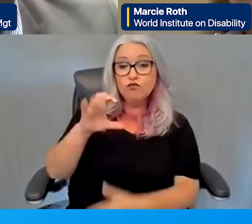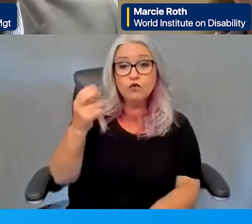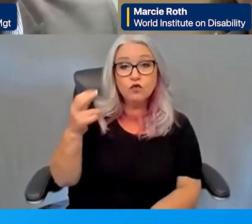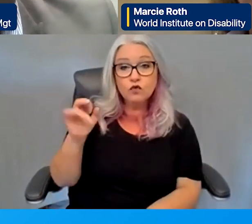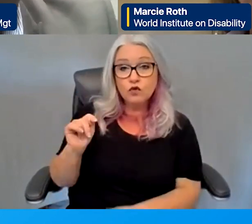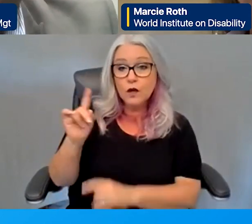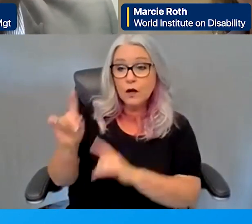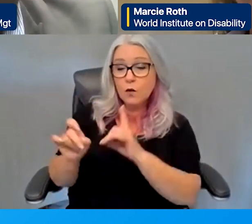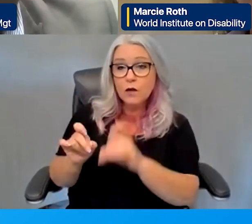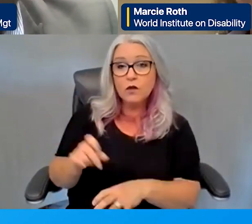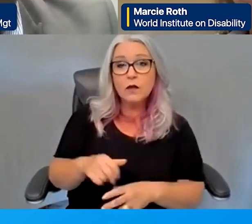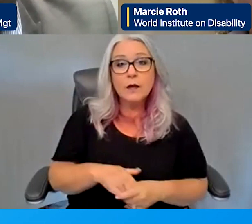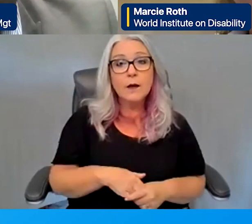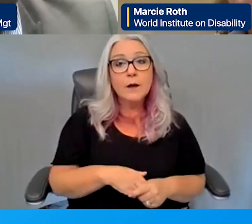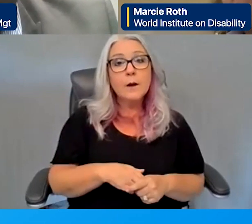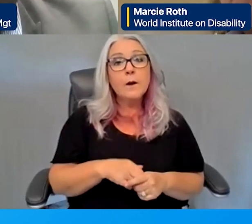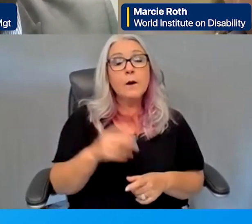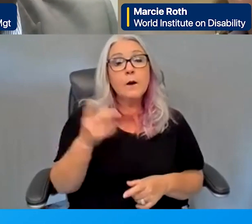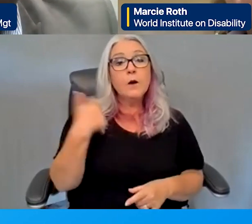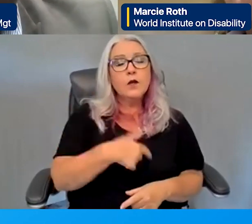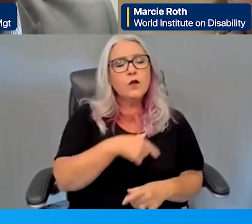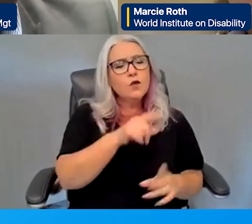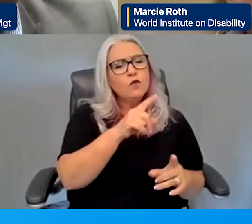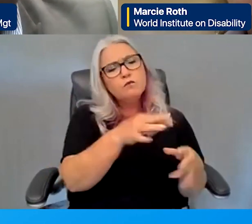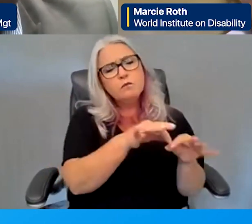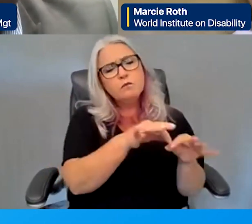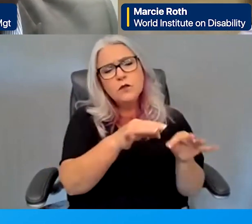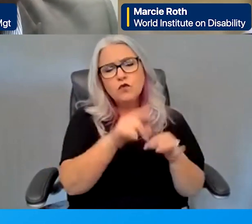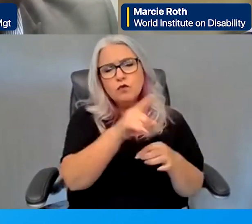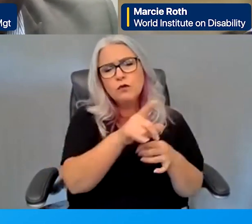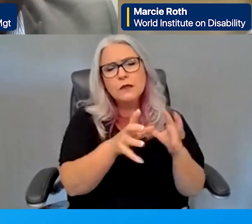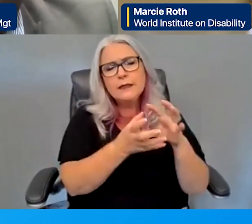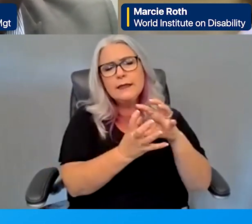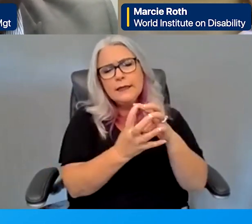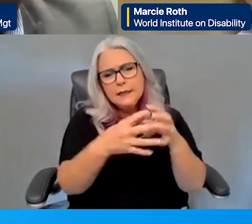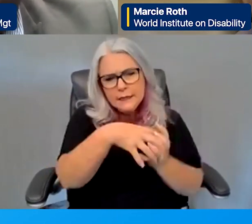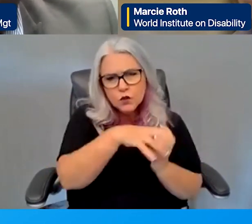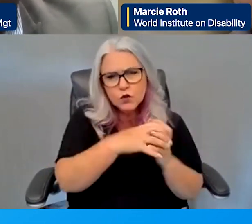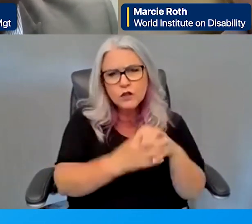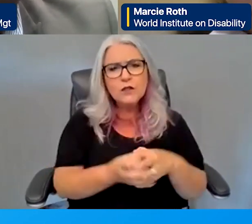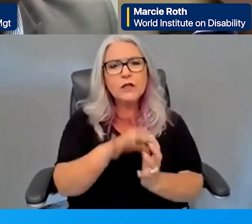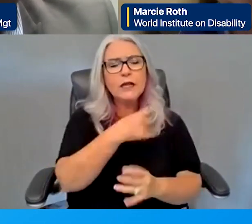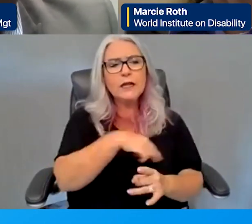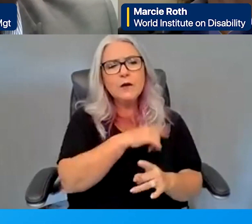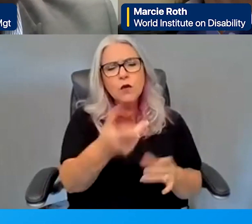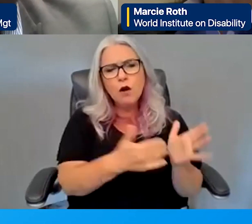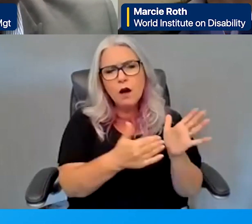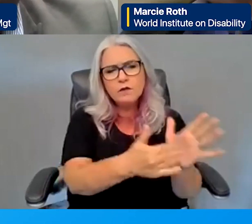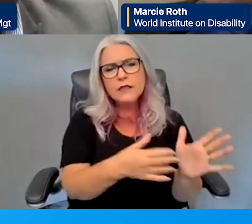You mentioned intersectionality and individuals with disabilities often facing intersecting forms of